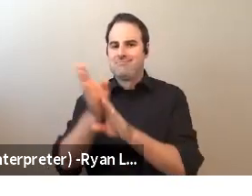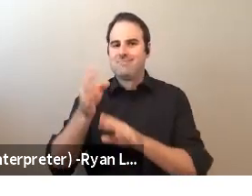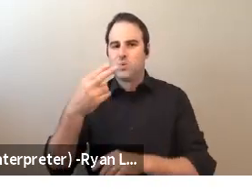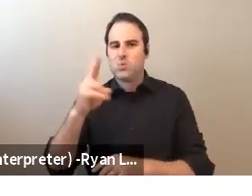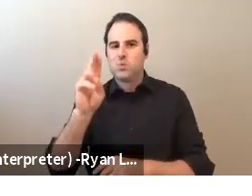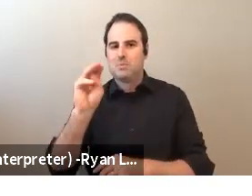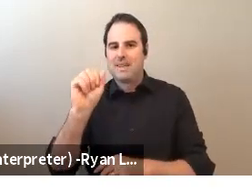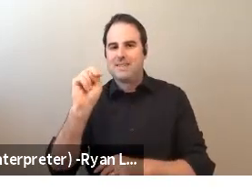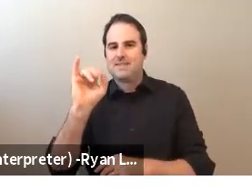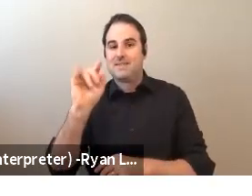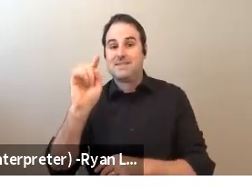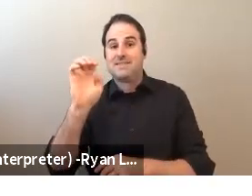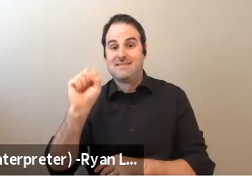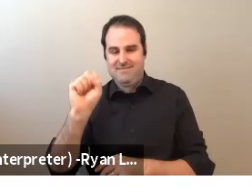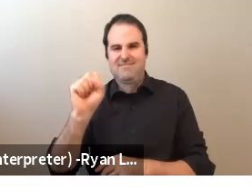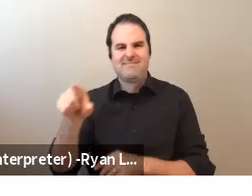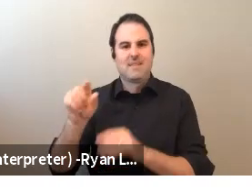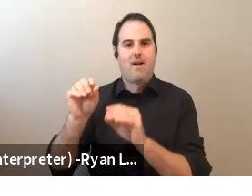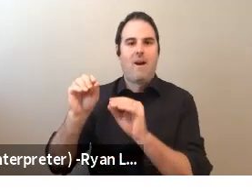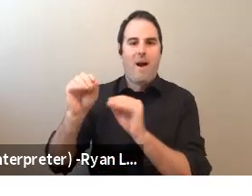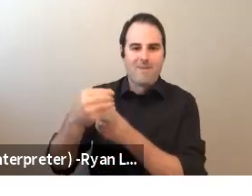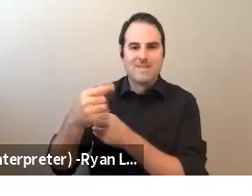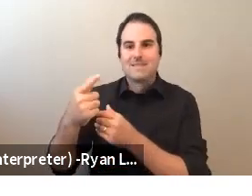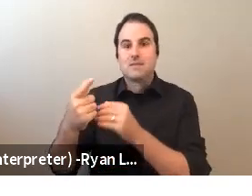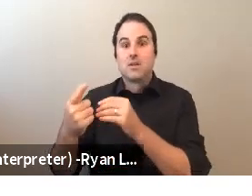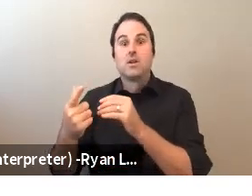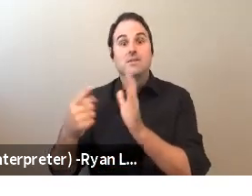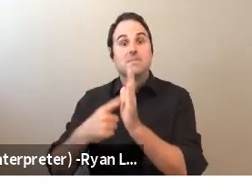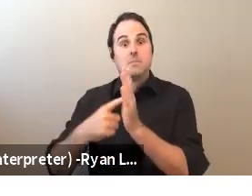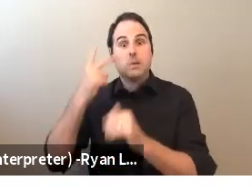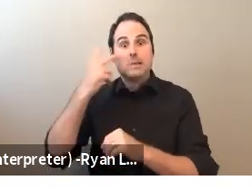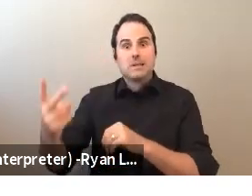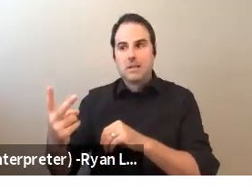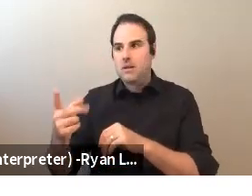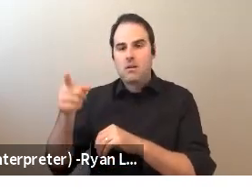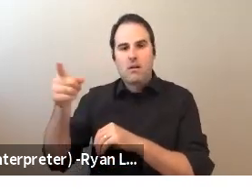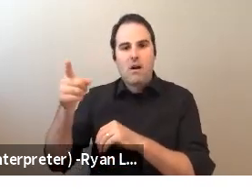Sally Potter: Office at the copy machine making paper copies of their first chapter.